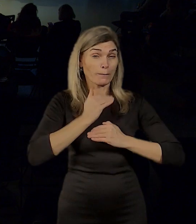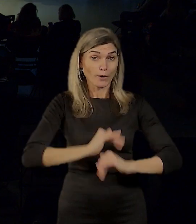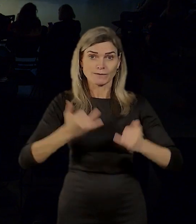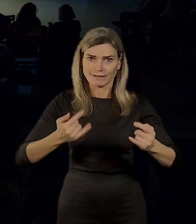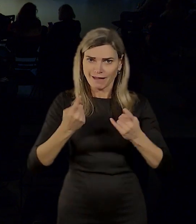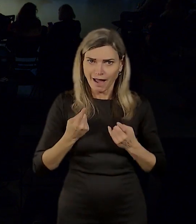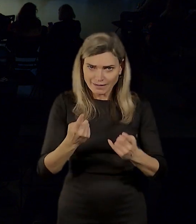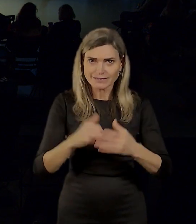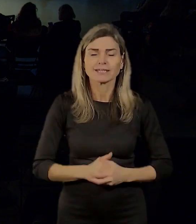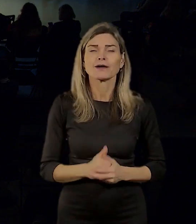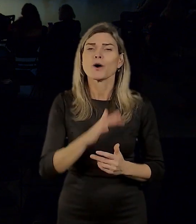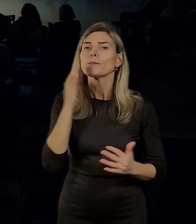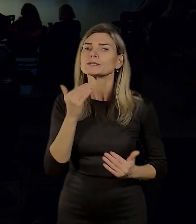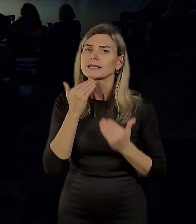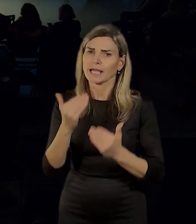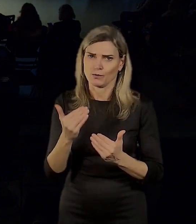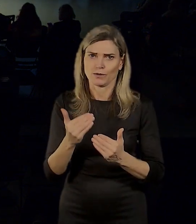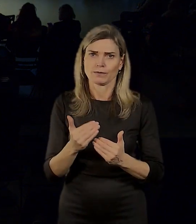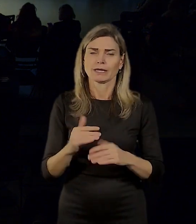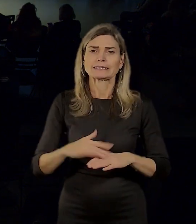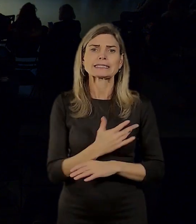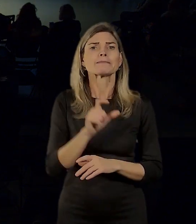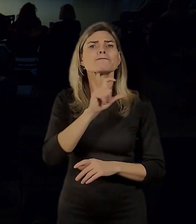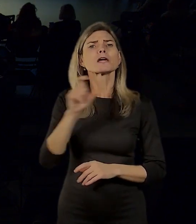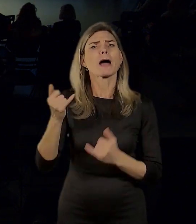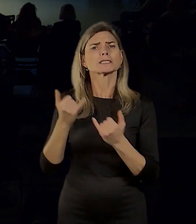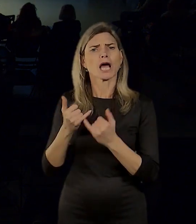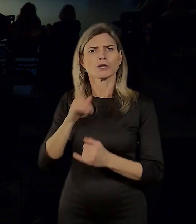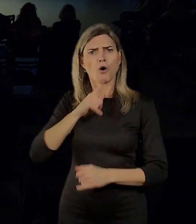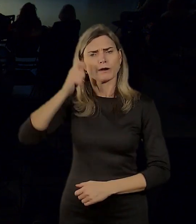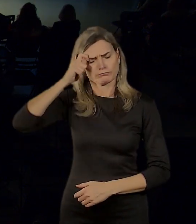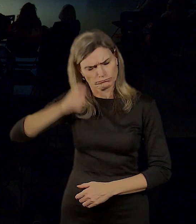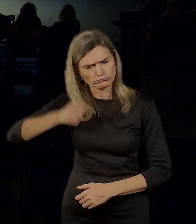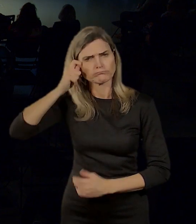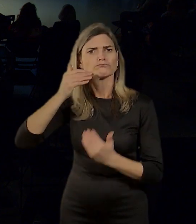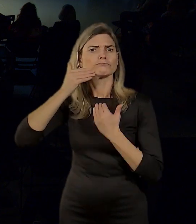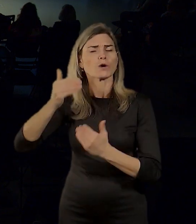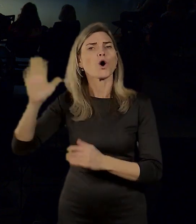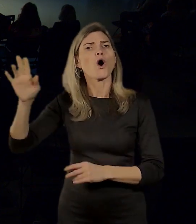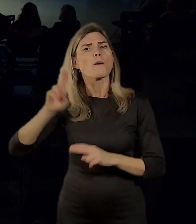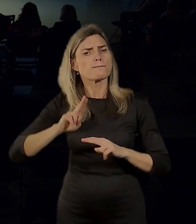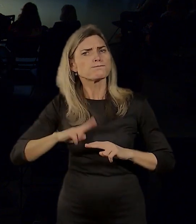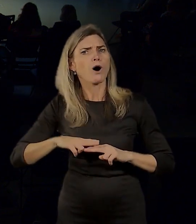construction for the district or its residents always means a certain intervention, changes,